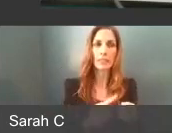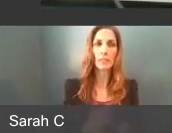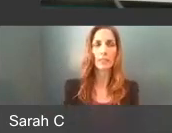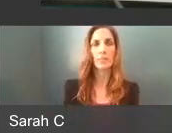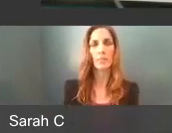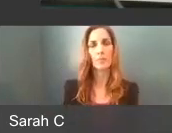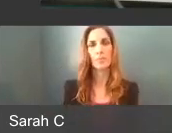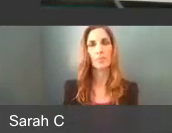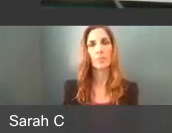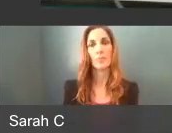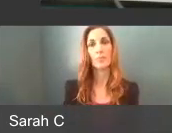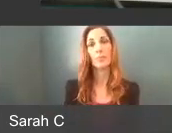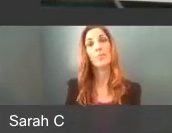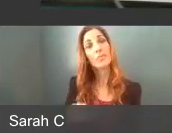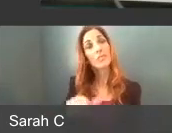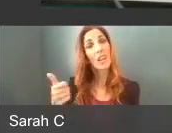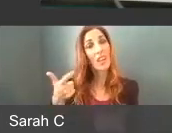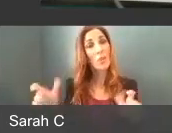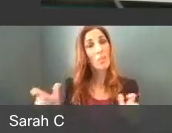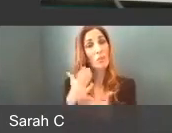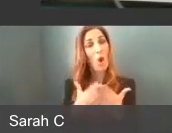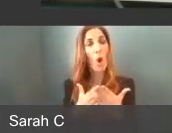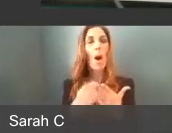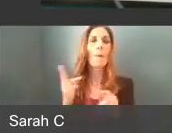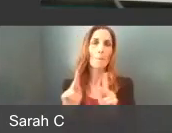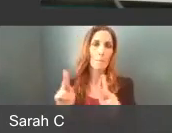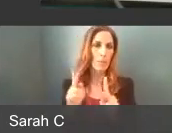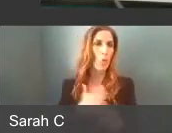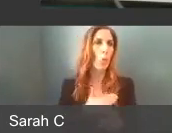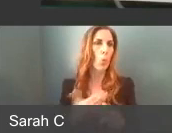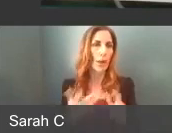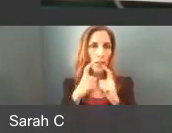is people's willingness to wear masks, socially distance, and keep their